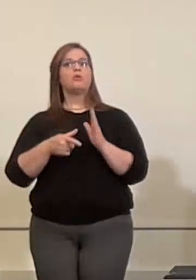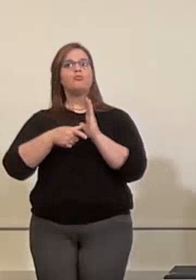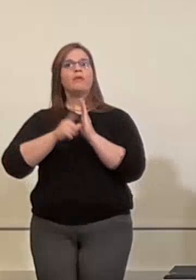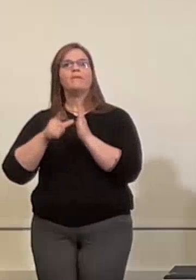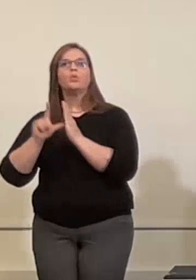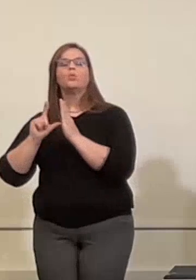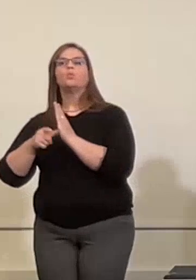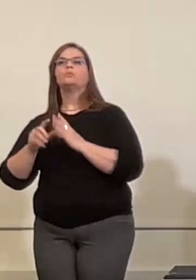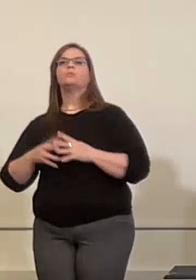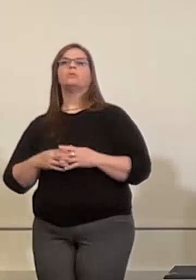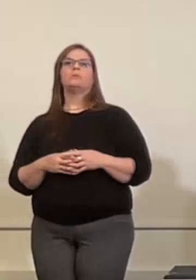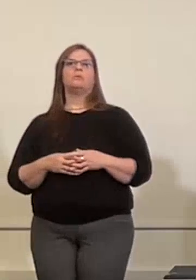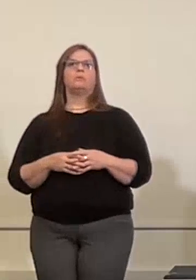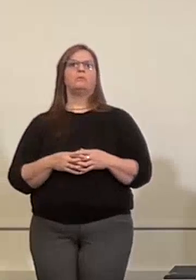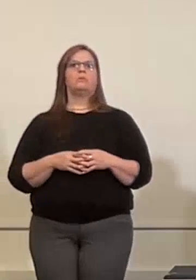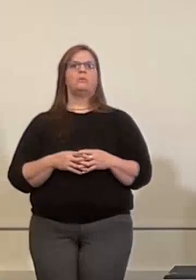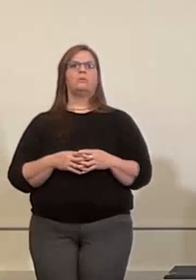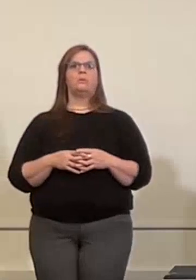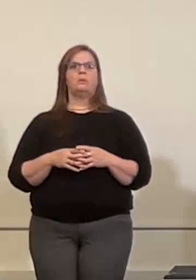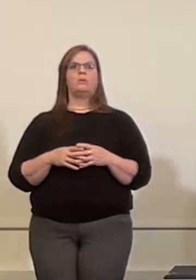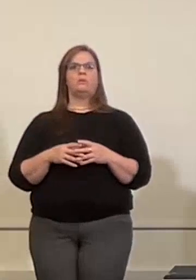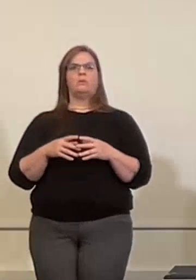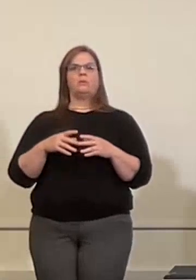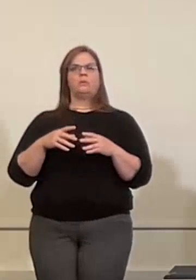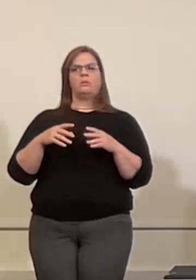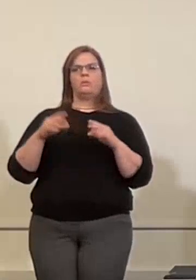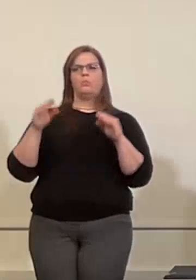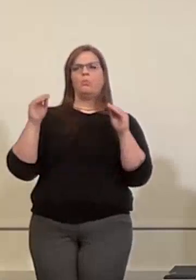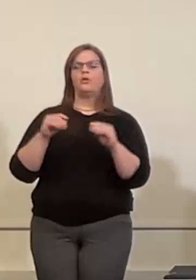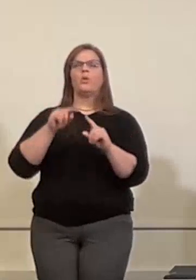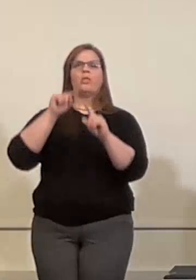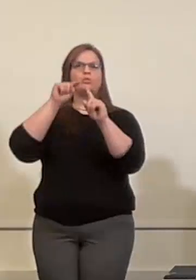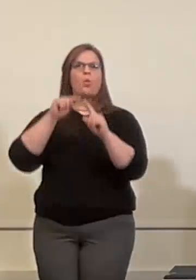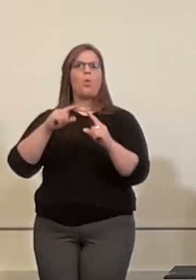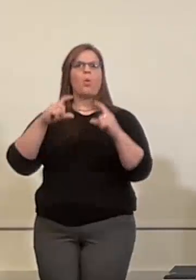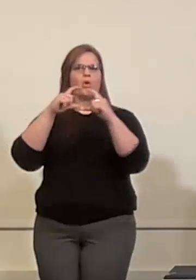together, scorecards, having a way of looking at stuff.